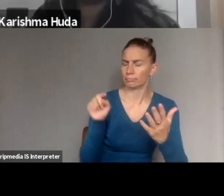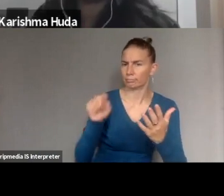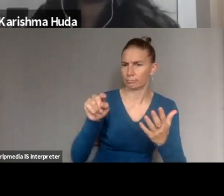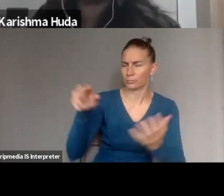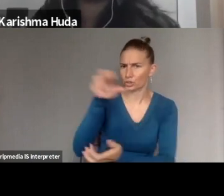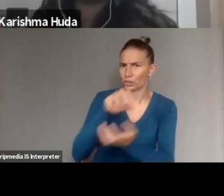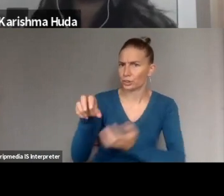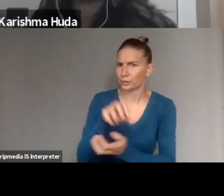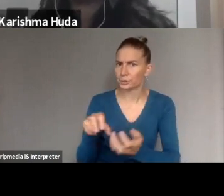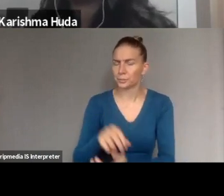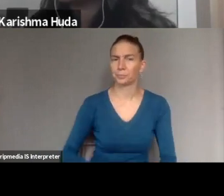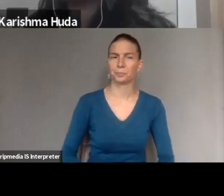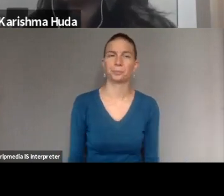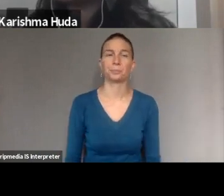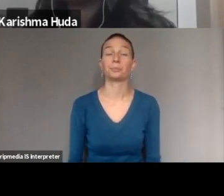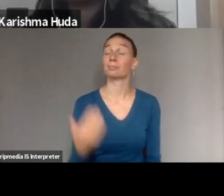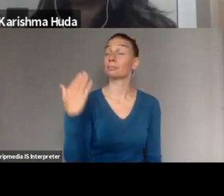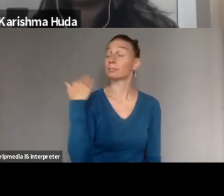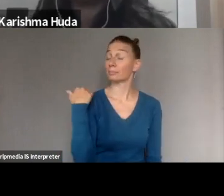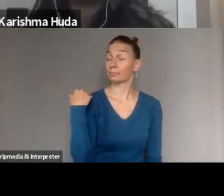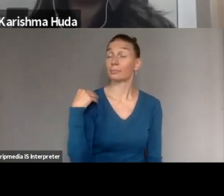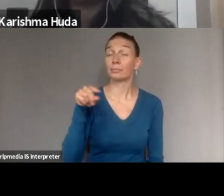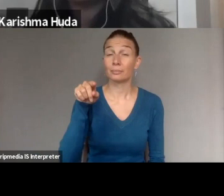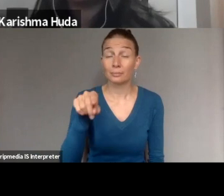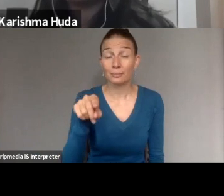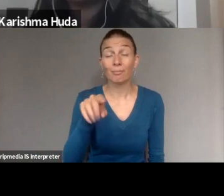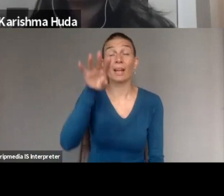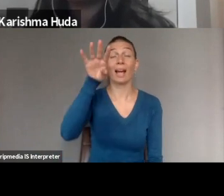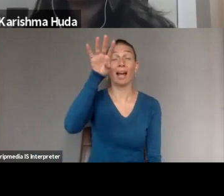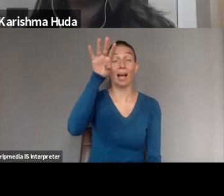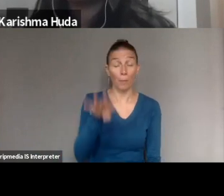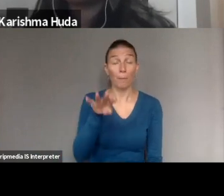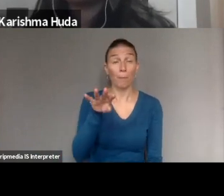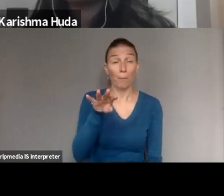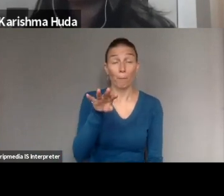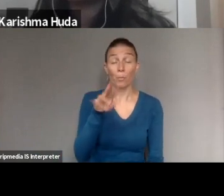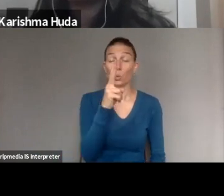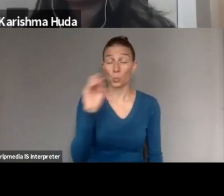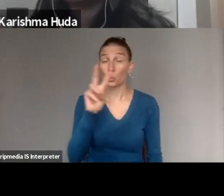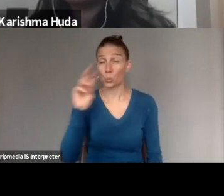And as of April 2020, that’s when the quantitative data was collect for our survey.